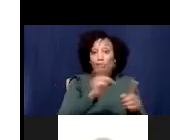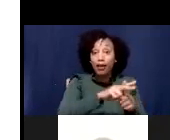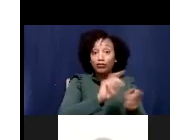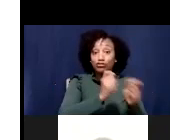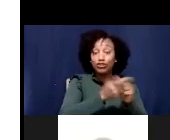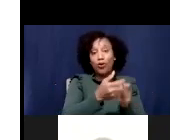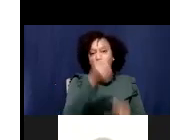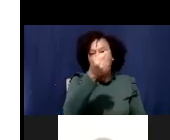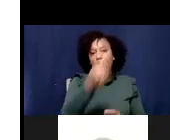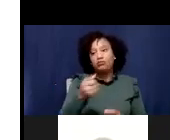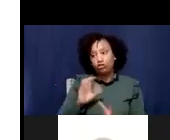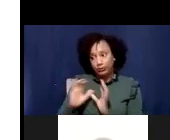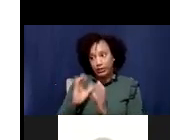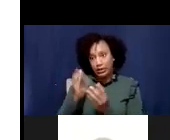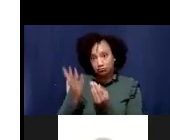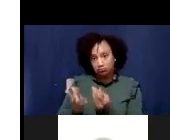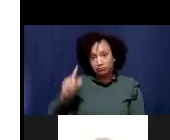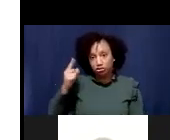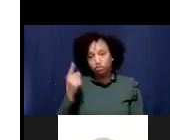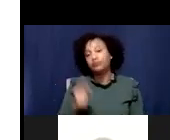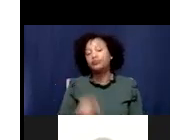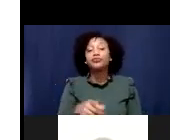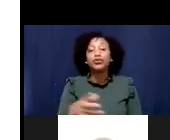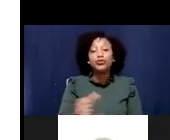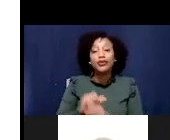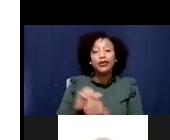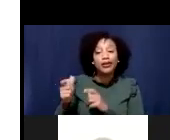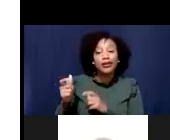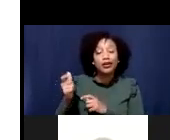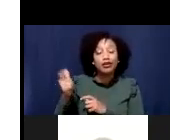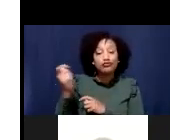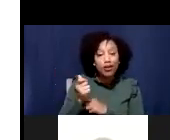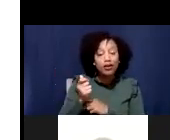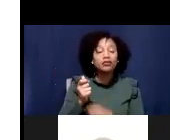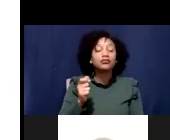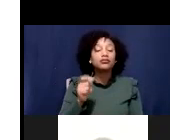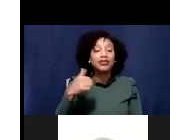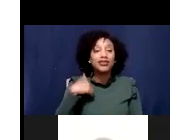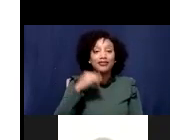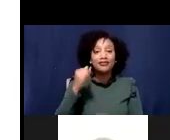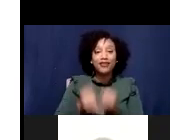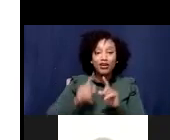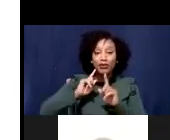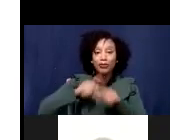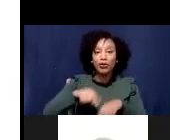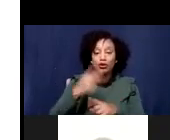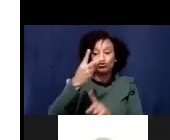And if you receive a grant, you will be required to submit a final report two months after your end date